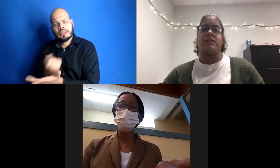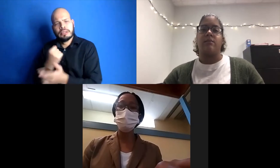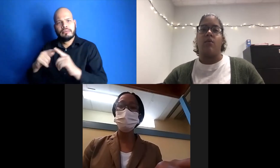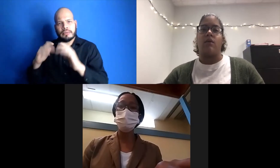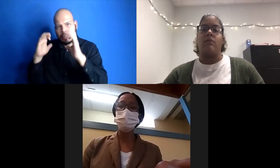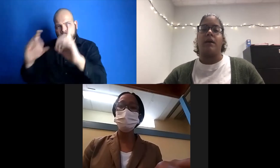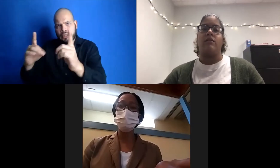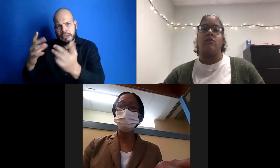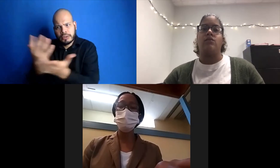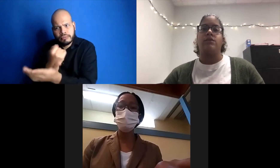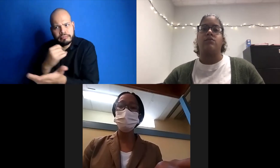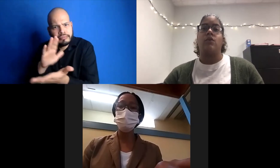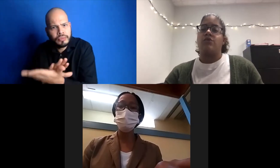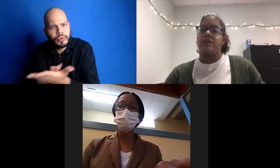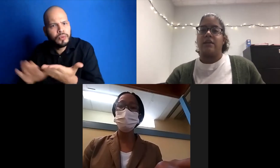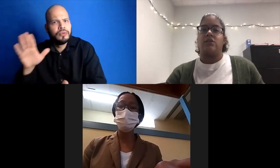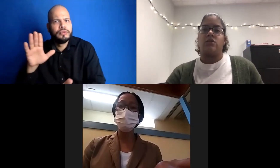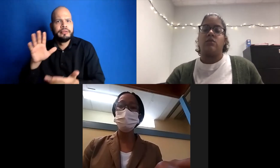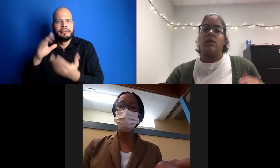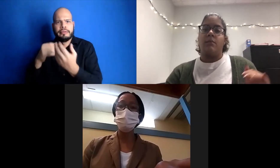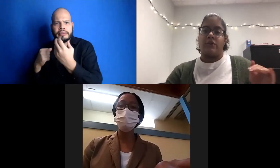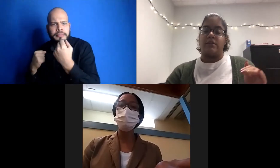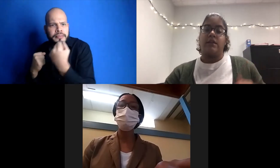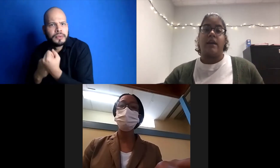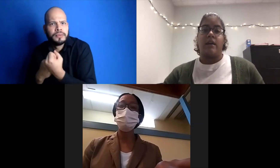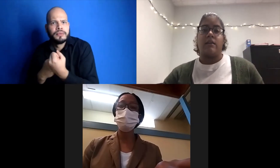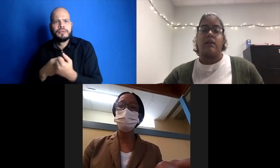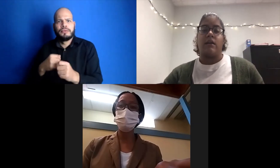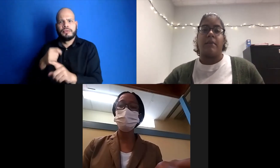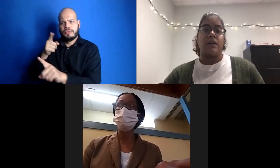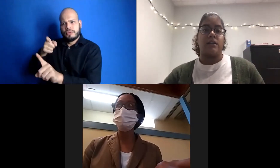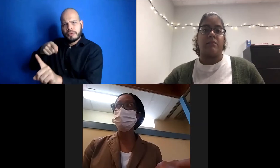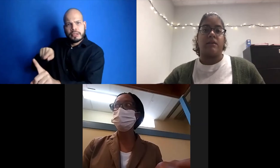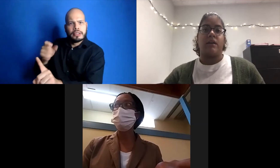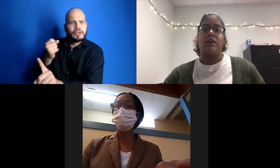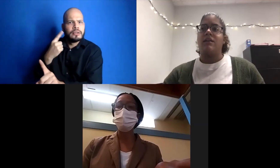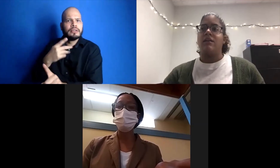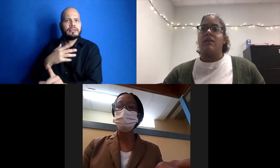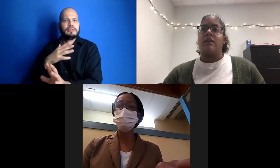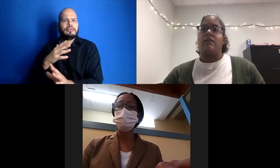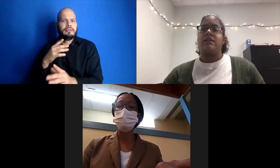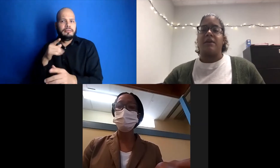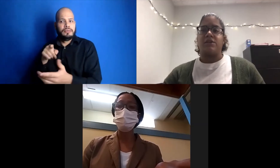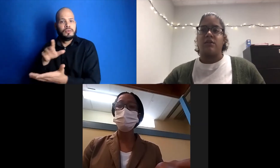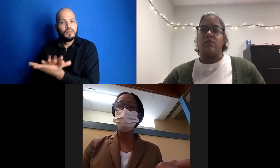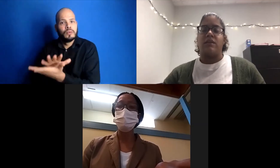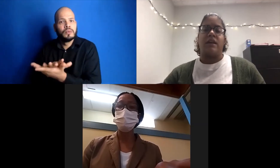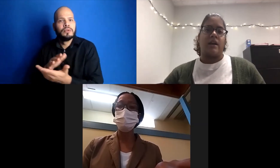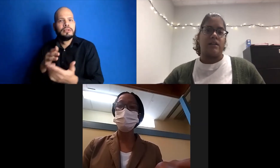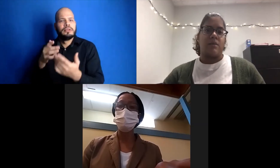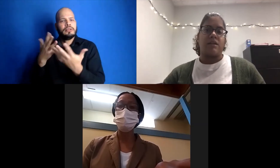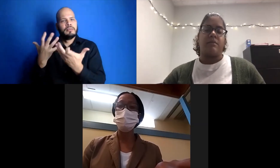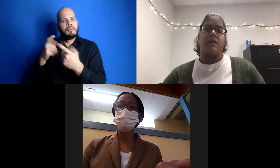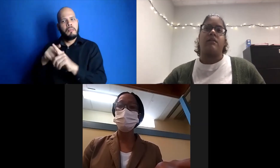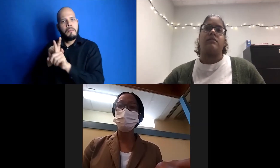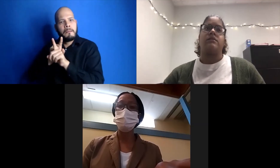support by those who understand you personally and academically especially with the academics because